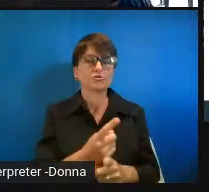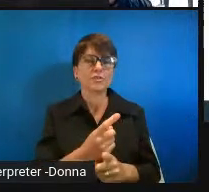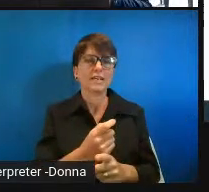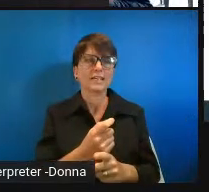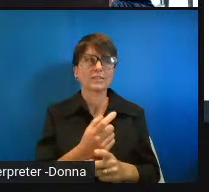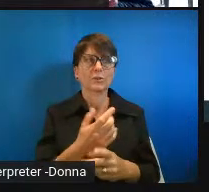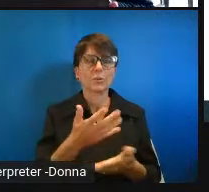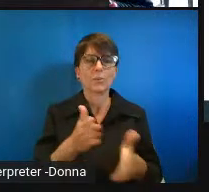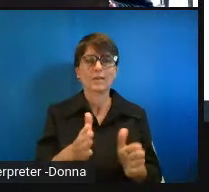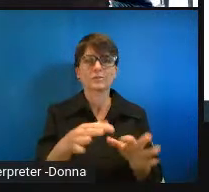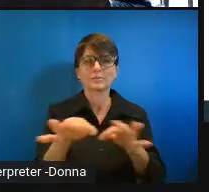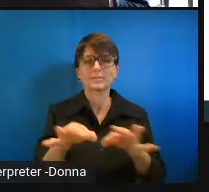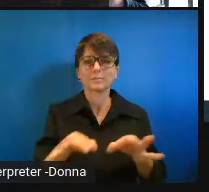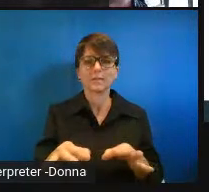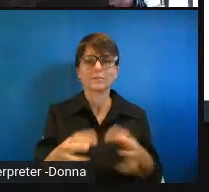And this is always the topic where